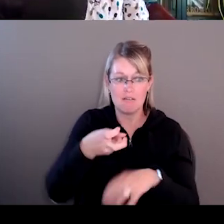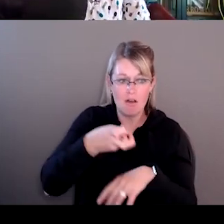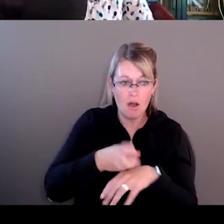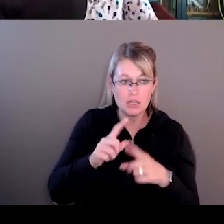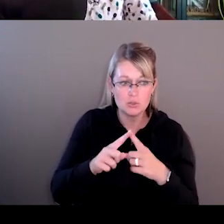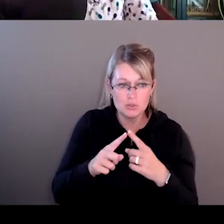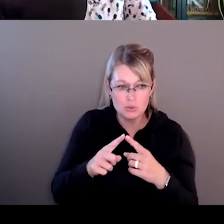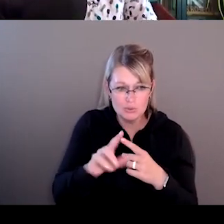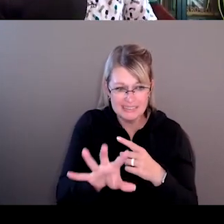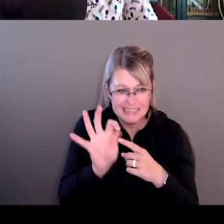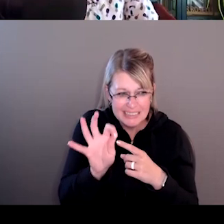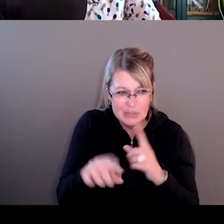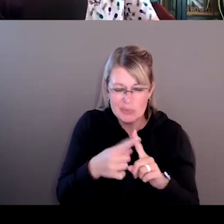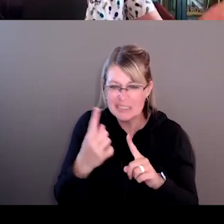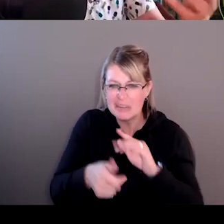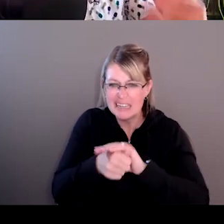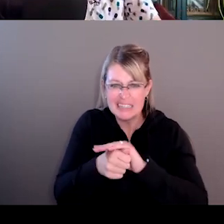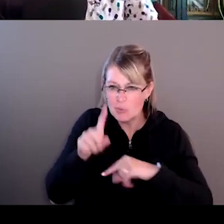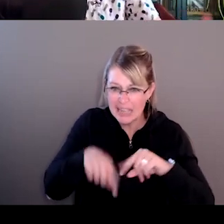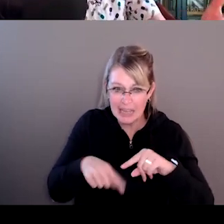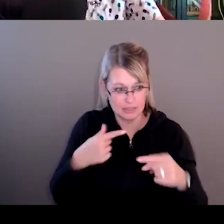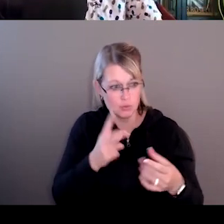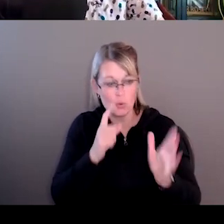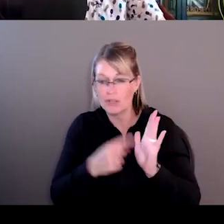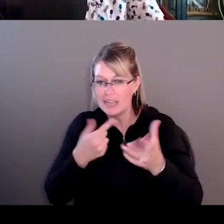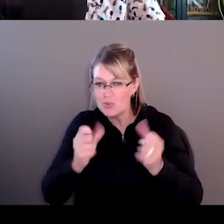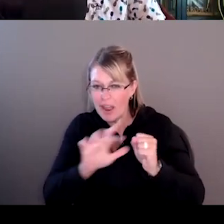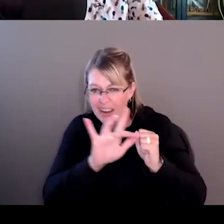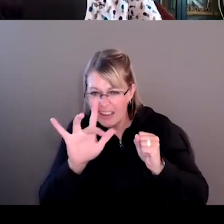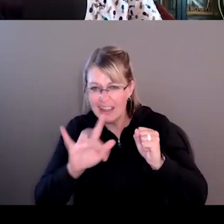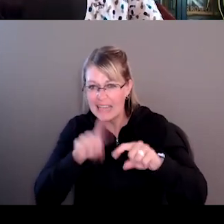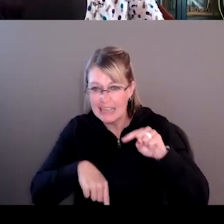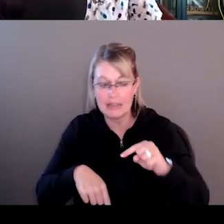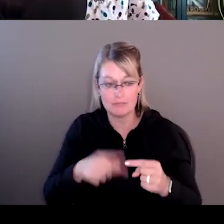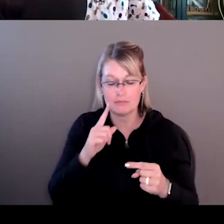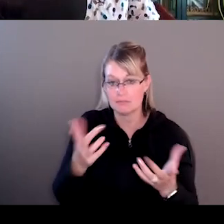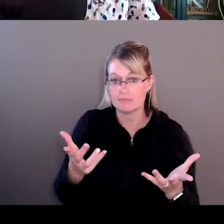text when some of it is head and as I'm trying to do there at about the 4-second mark. Since it is